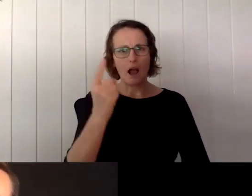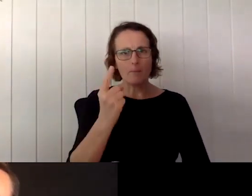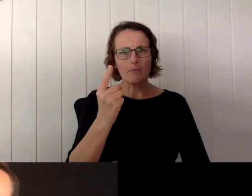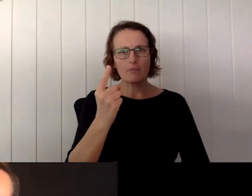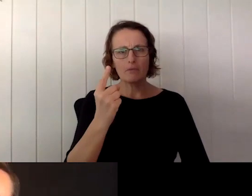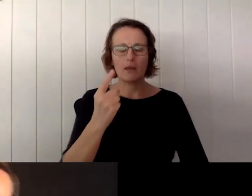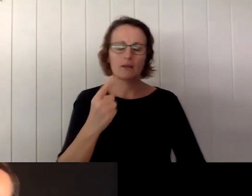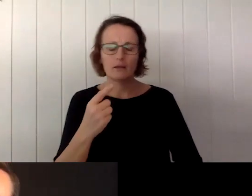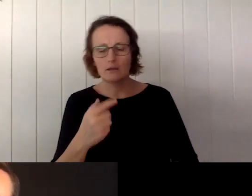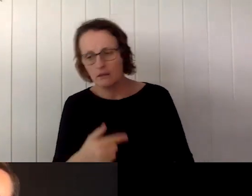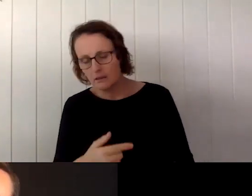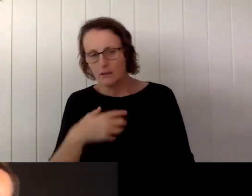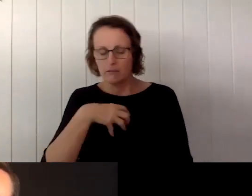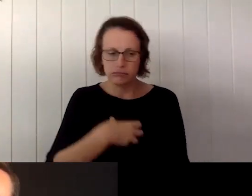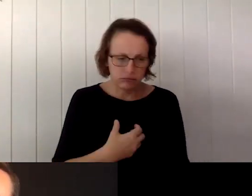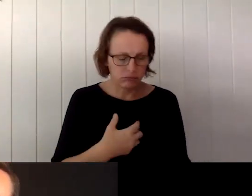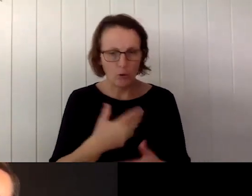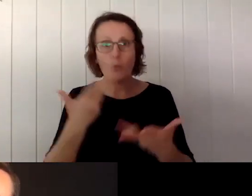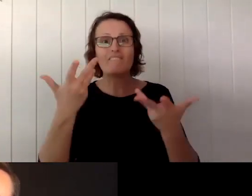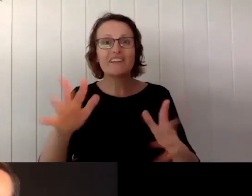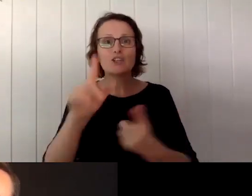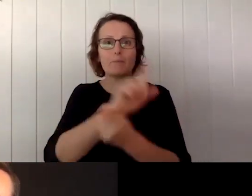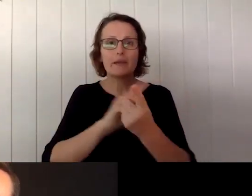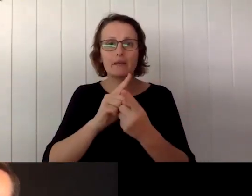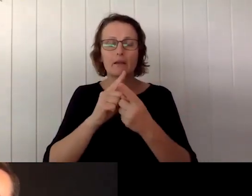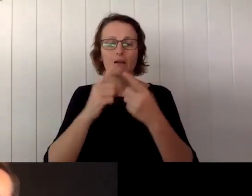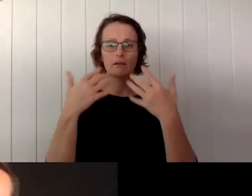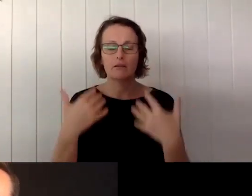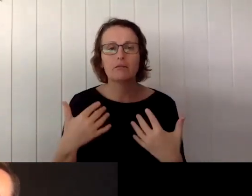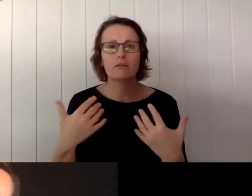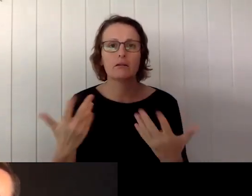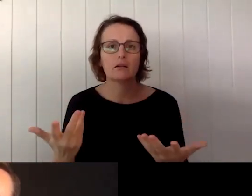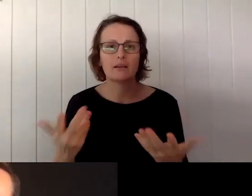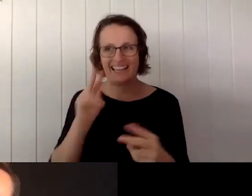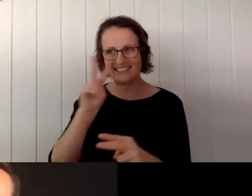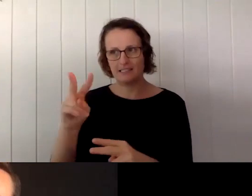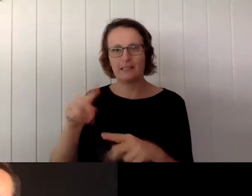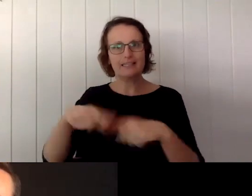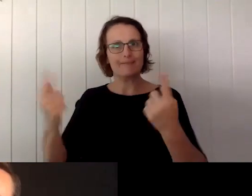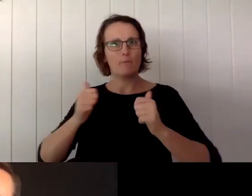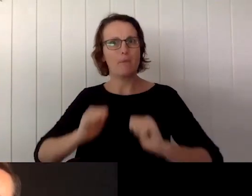little bit. And when they walk out, that same thing happens. Now, when I